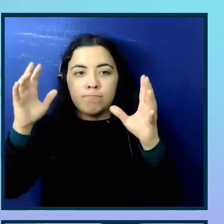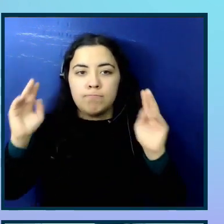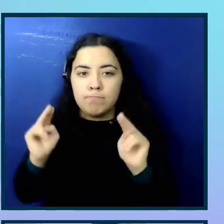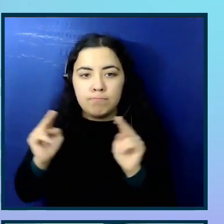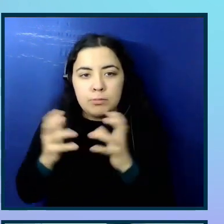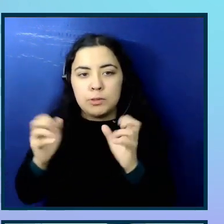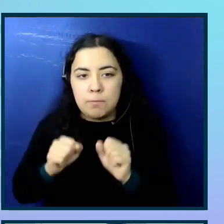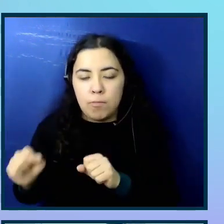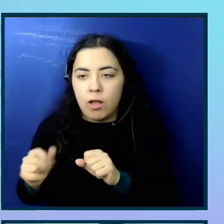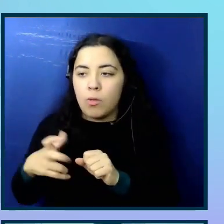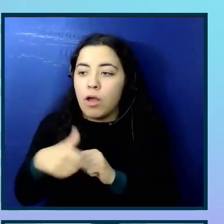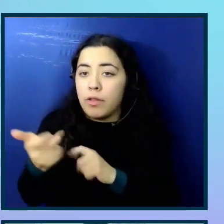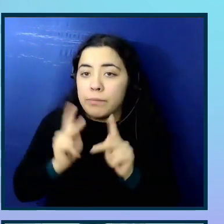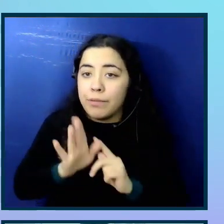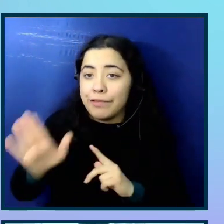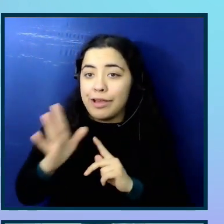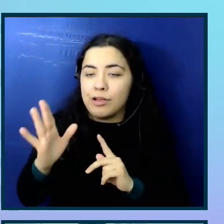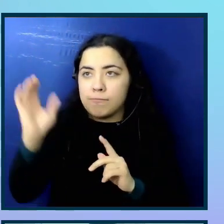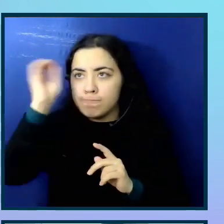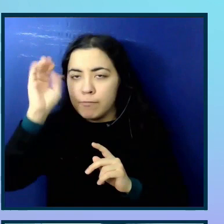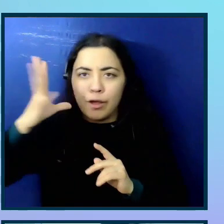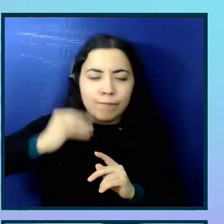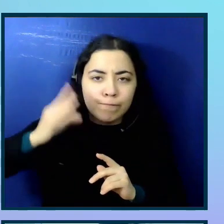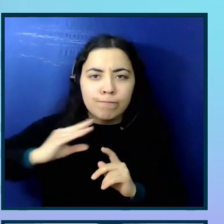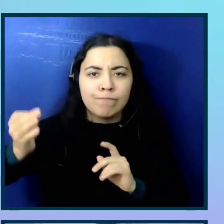get feedback about what is, and what was not working